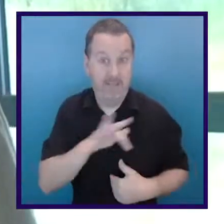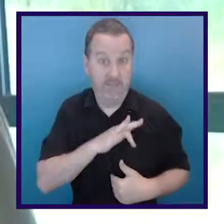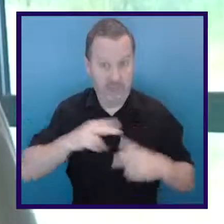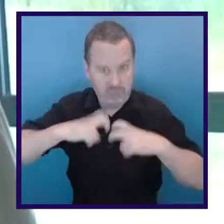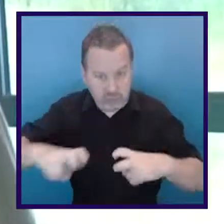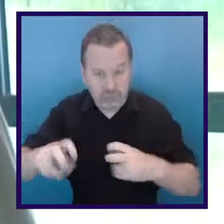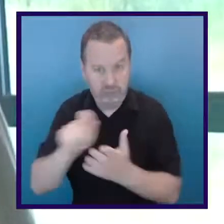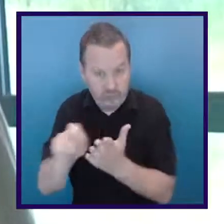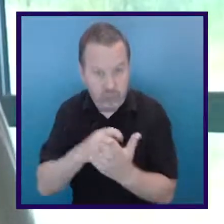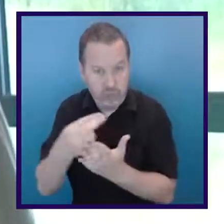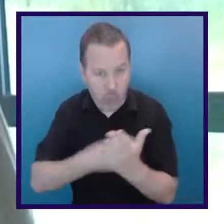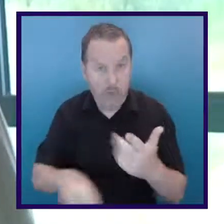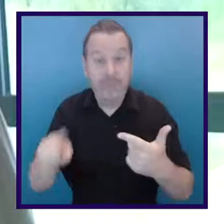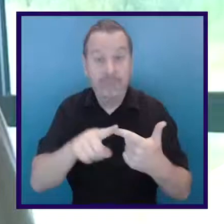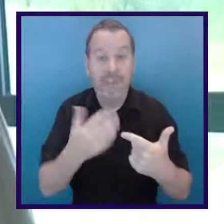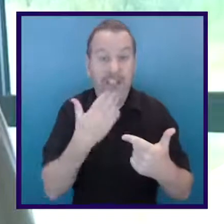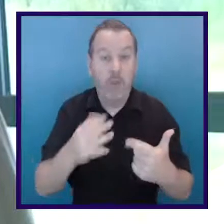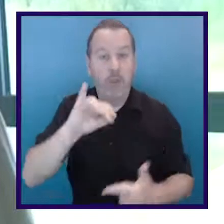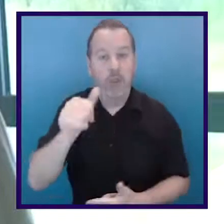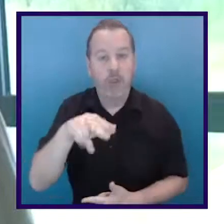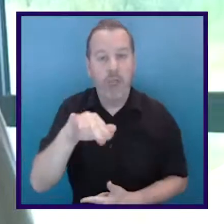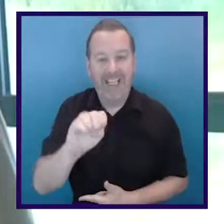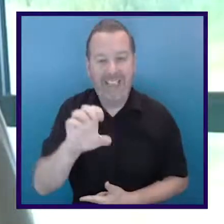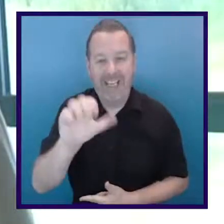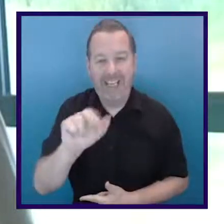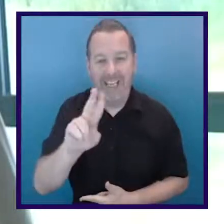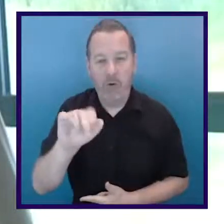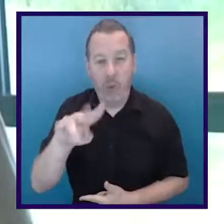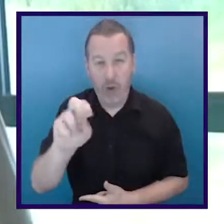Thanks also to Janice Carruthers, Professor of French Linguistics at Queen's University